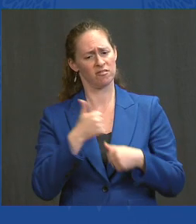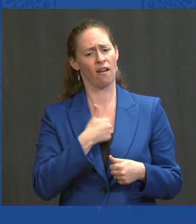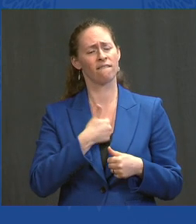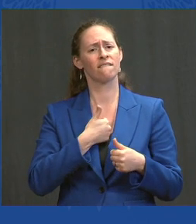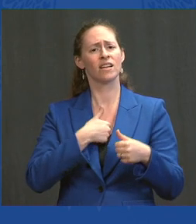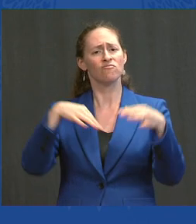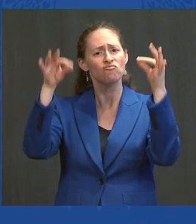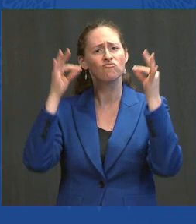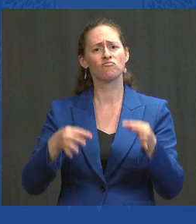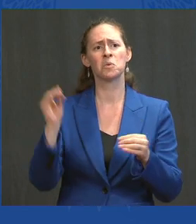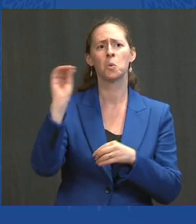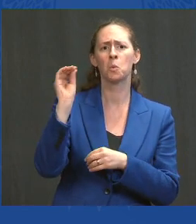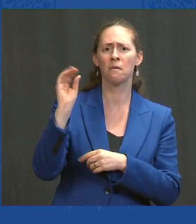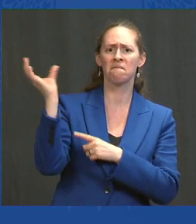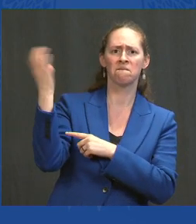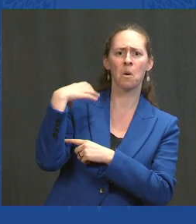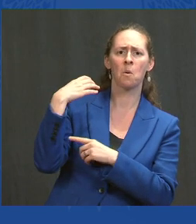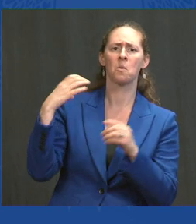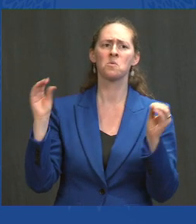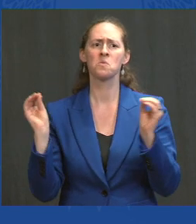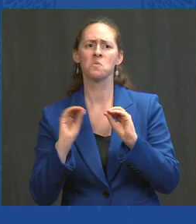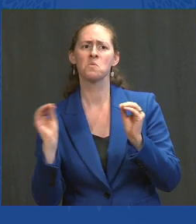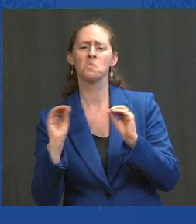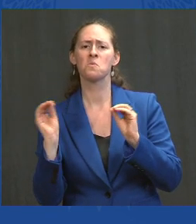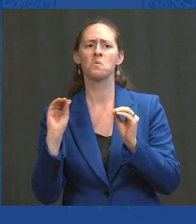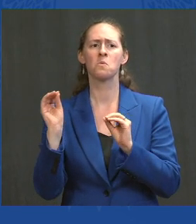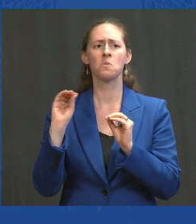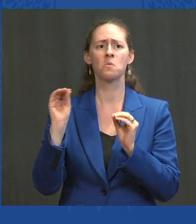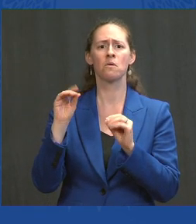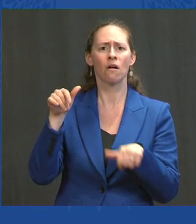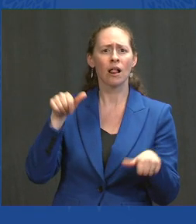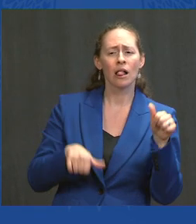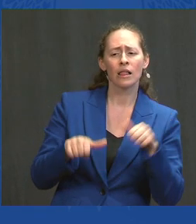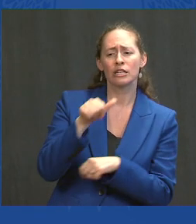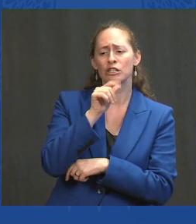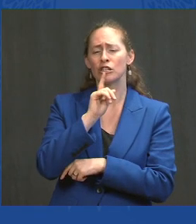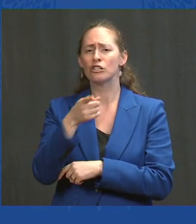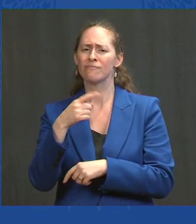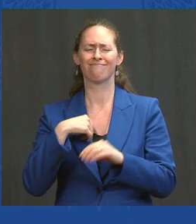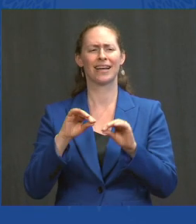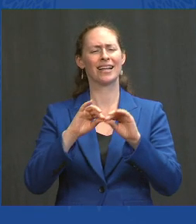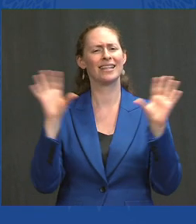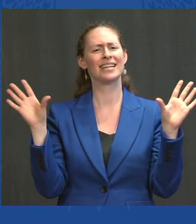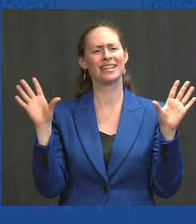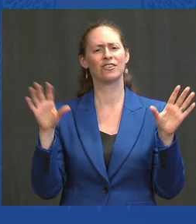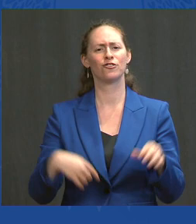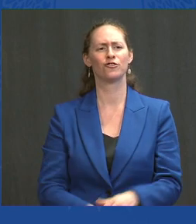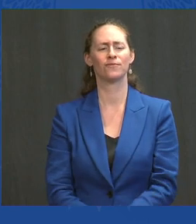without any mental reservation or purpose of evasion.